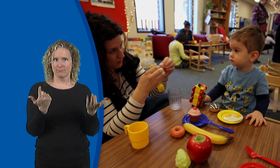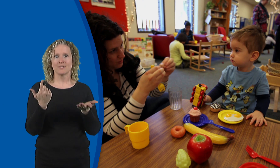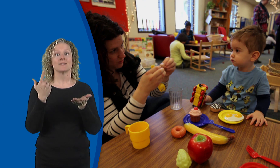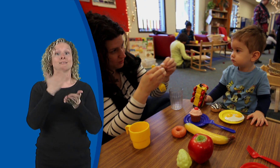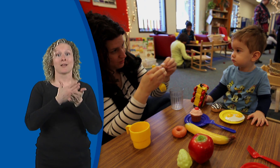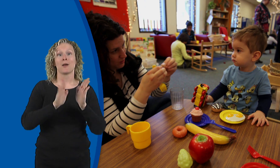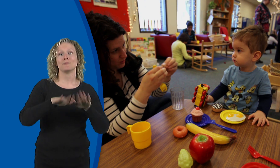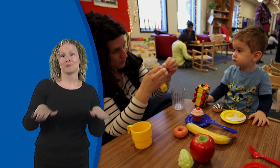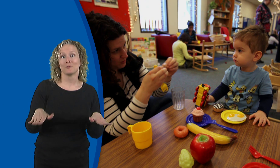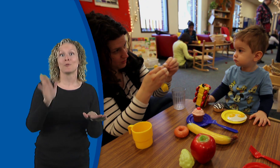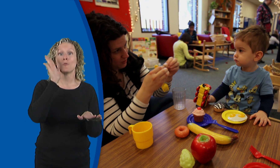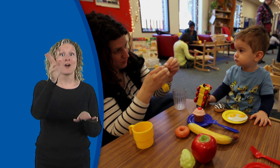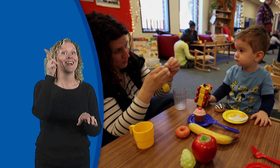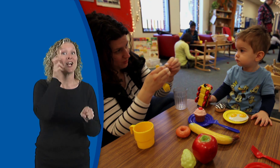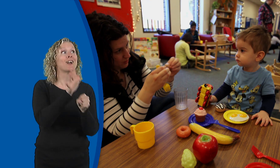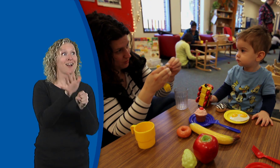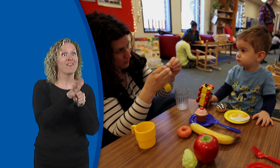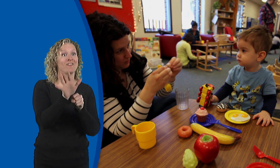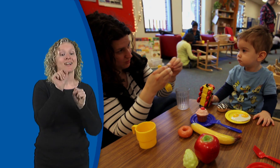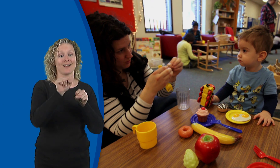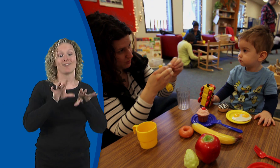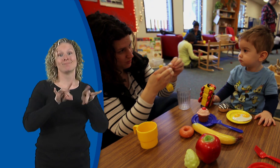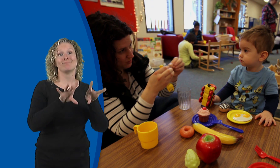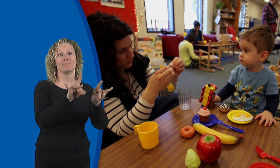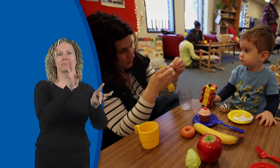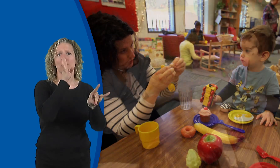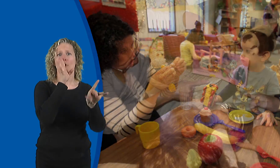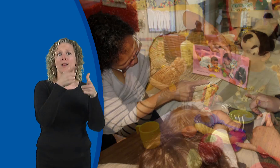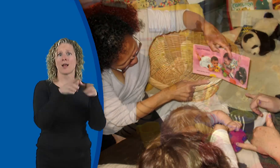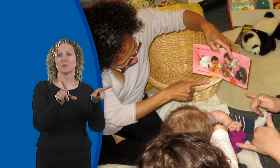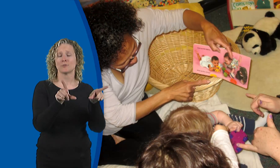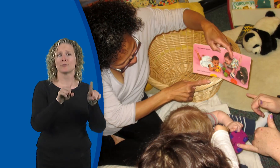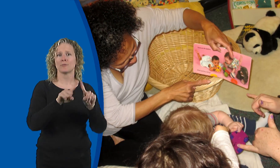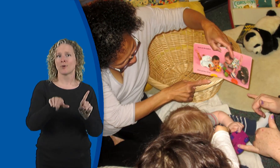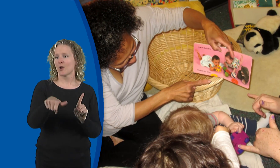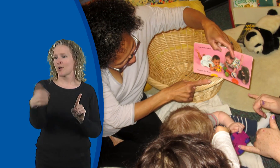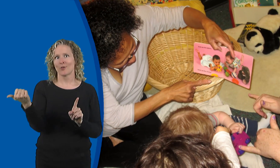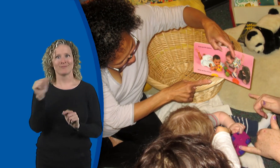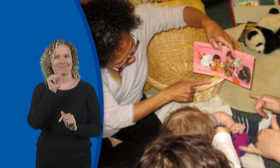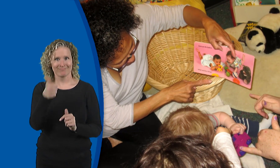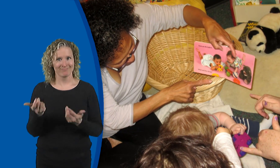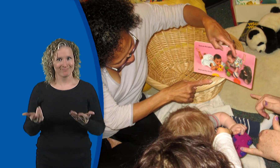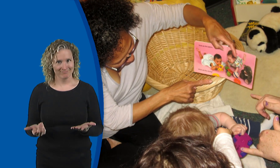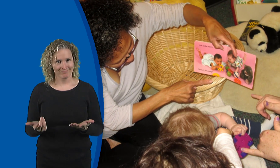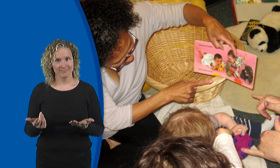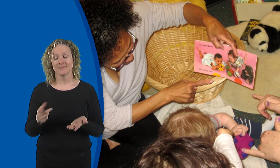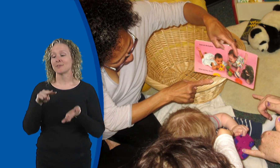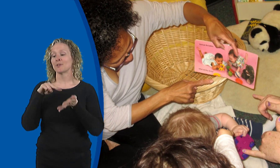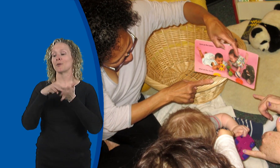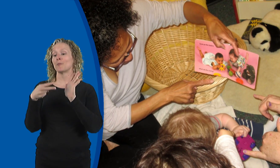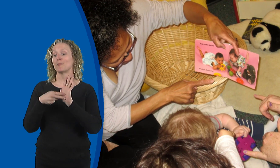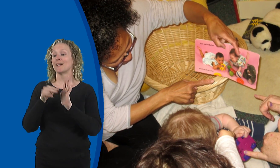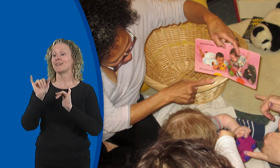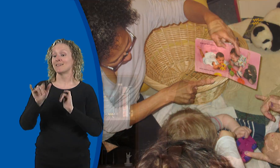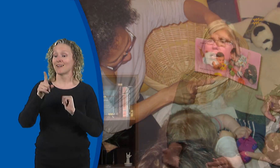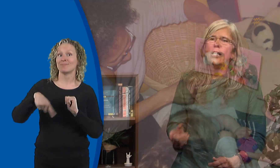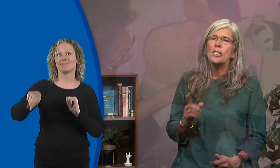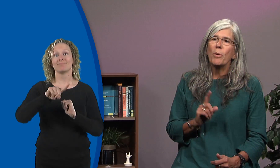Some children will obtain enough access to develop the ability to use their listening to learn language while others will not.